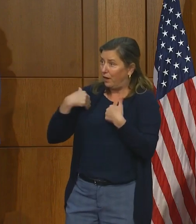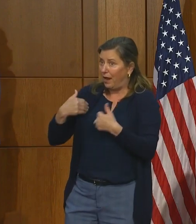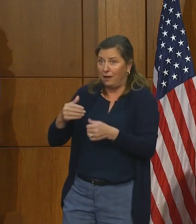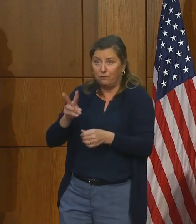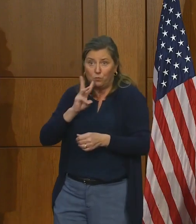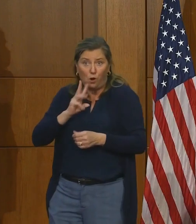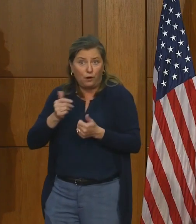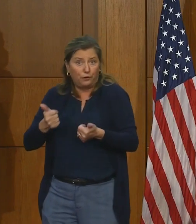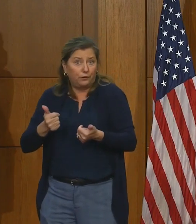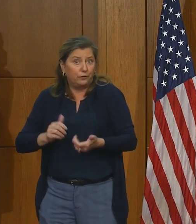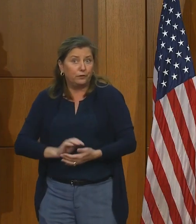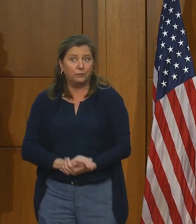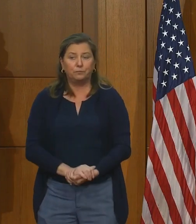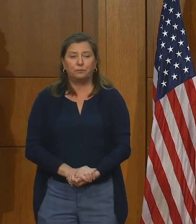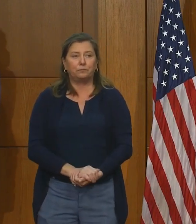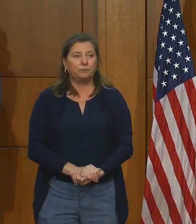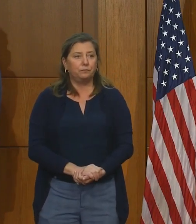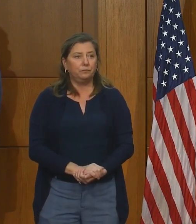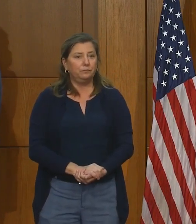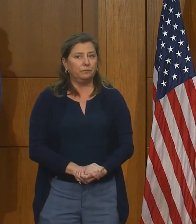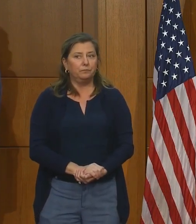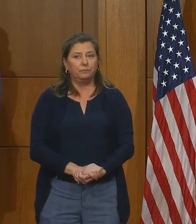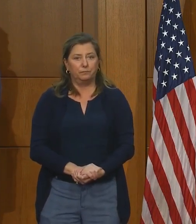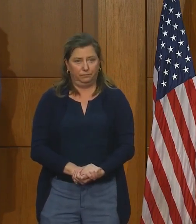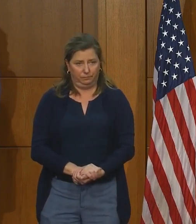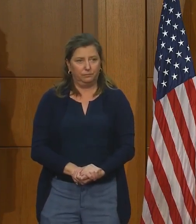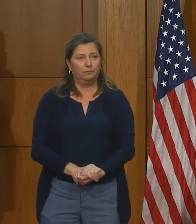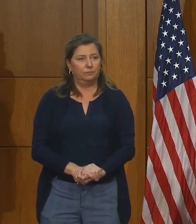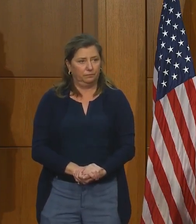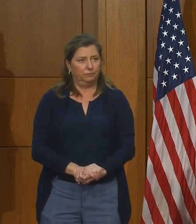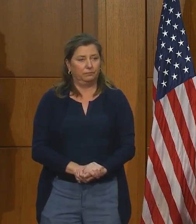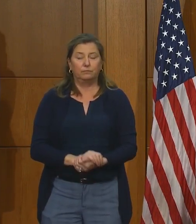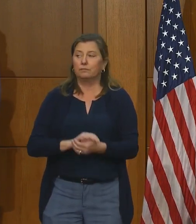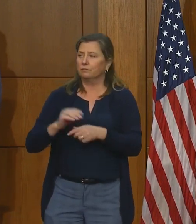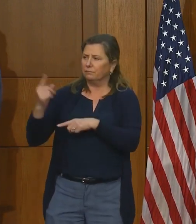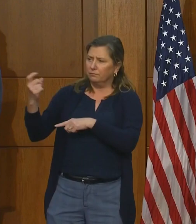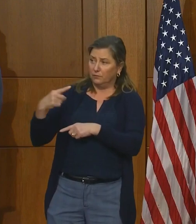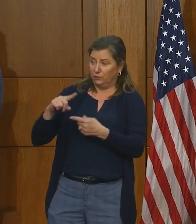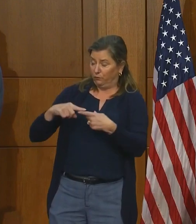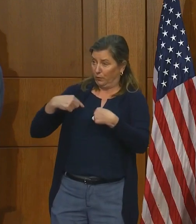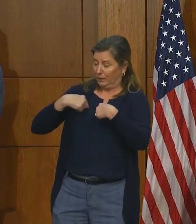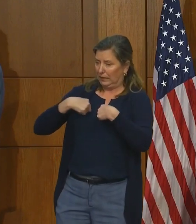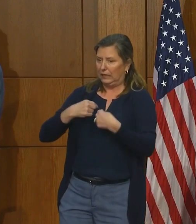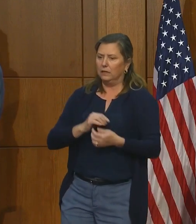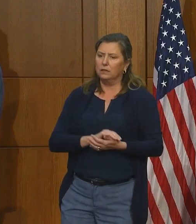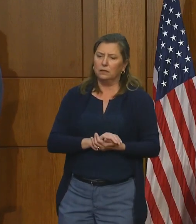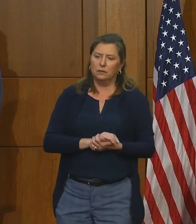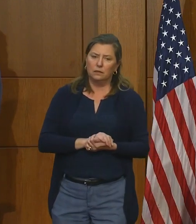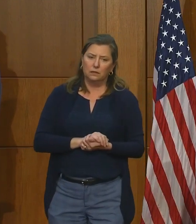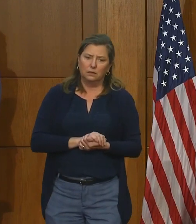STEP IN AND MAKE SURE THAT